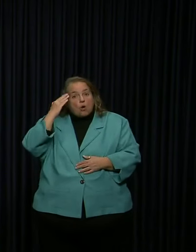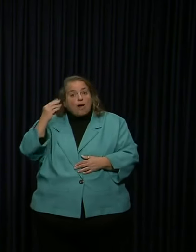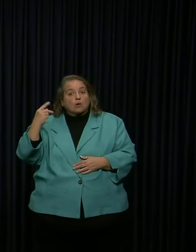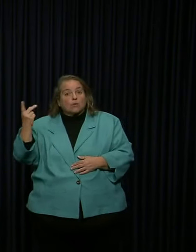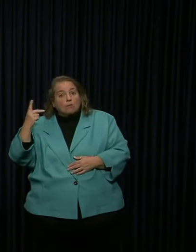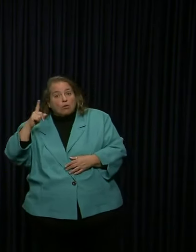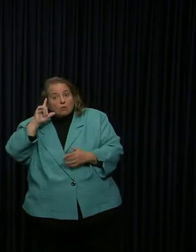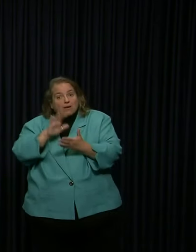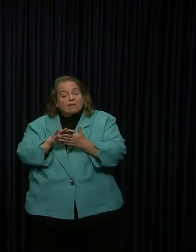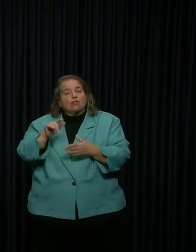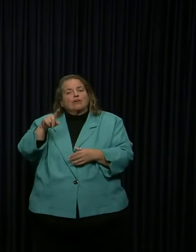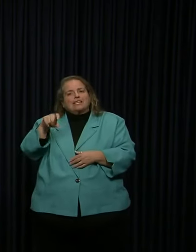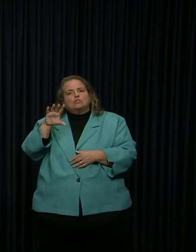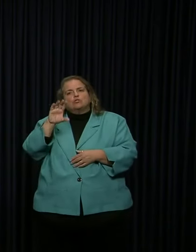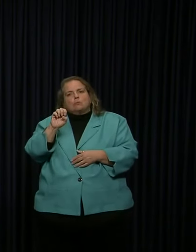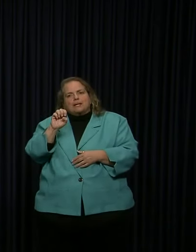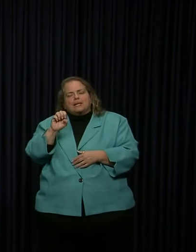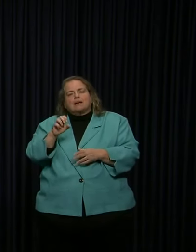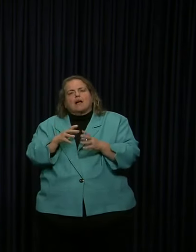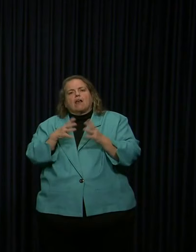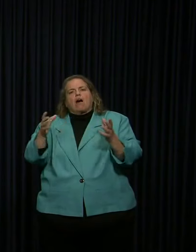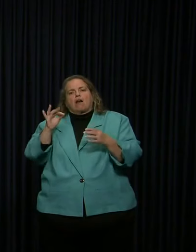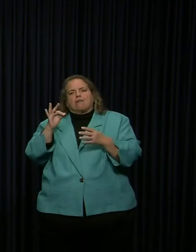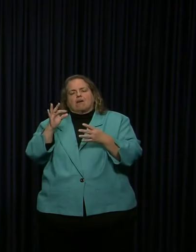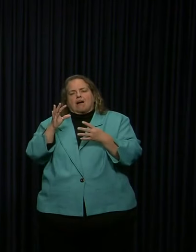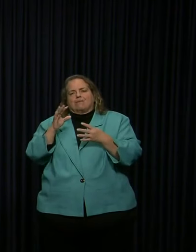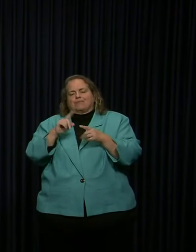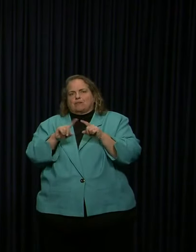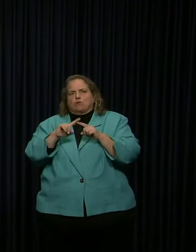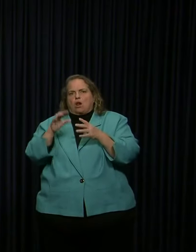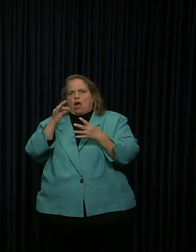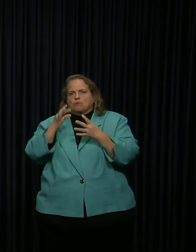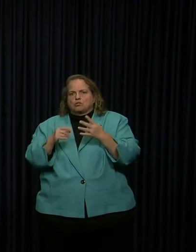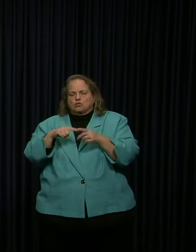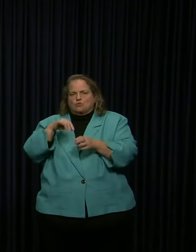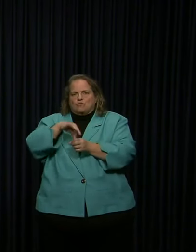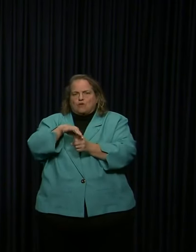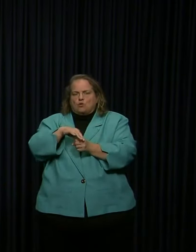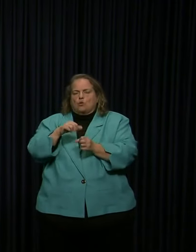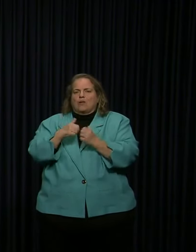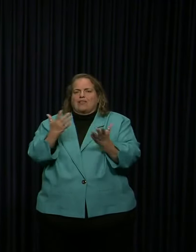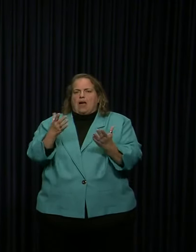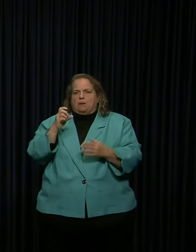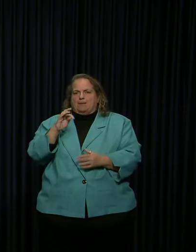THANK YOU, GOVERNOR. ONLY JOE SONCA.